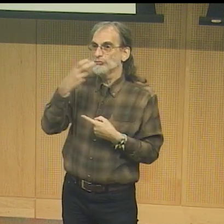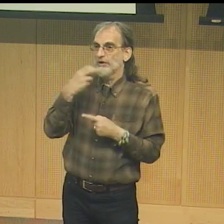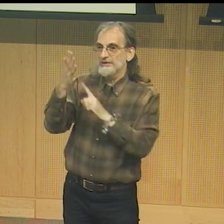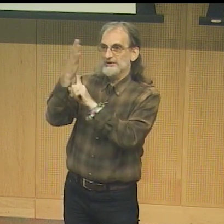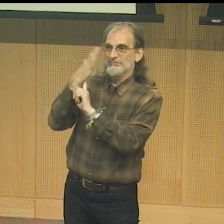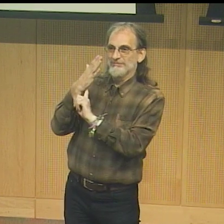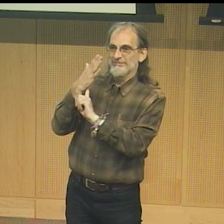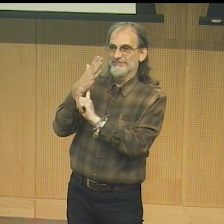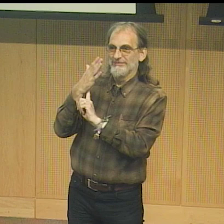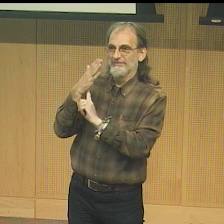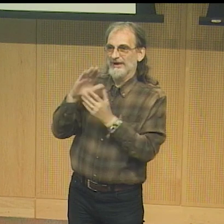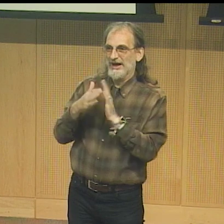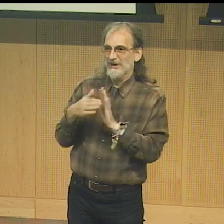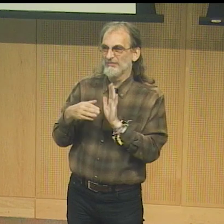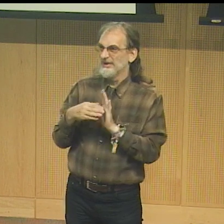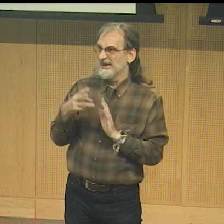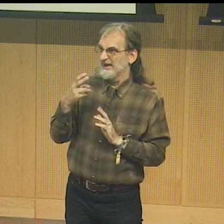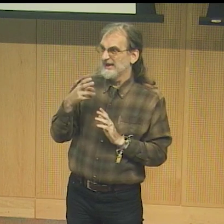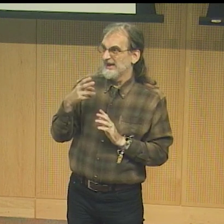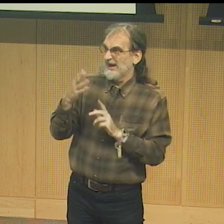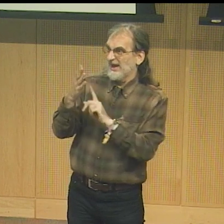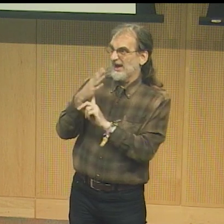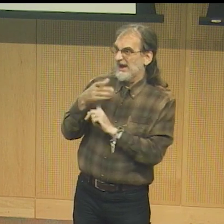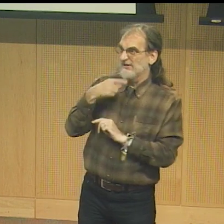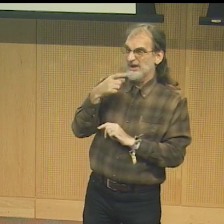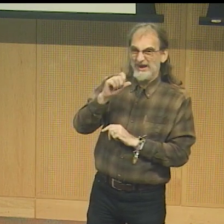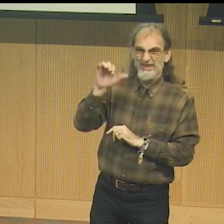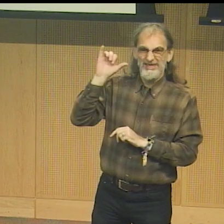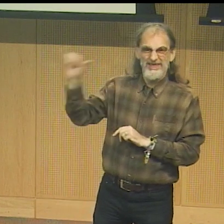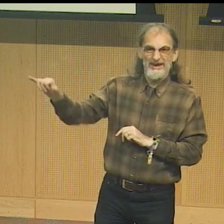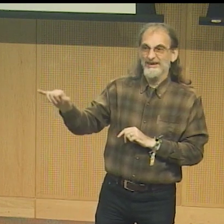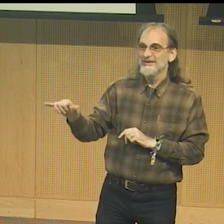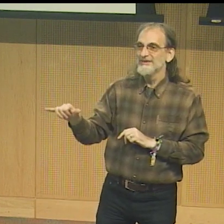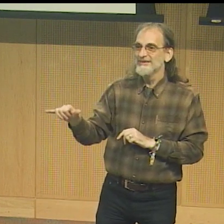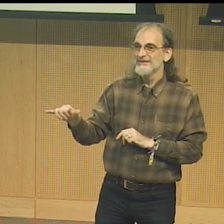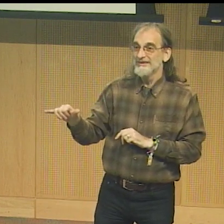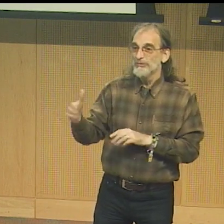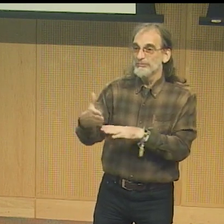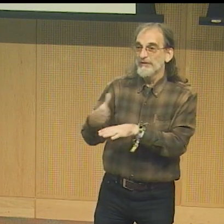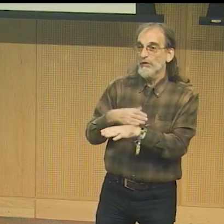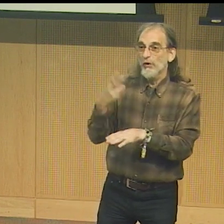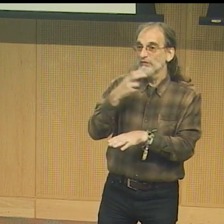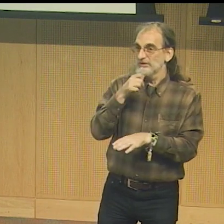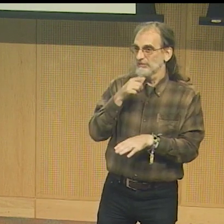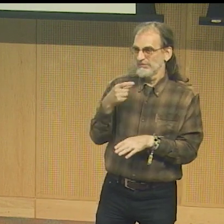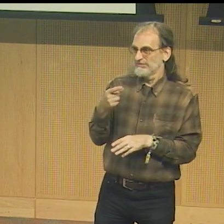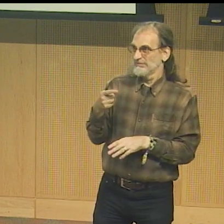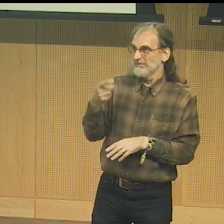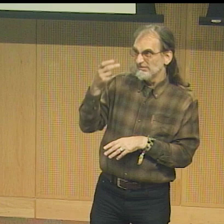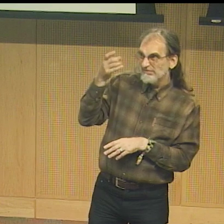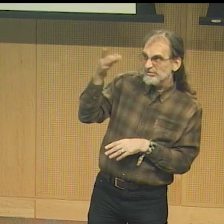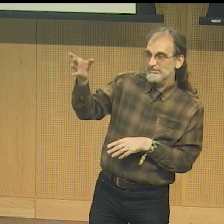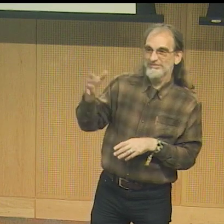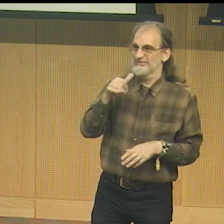That's not for us." They've had the same oppression and battles that we have had throughout history. So, instead of discounting their experience, we need to